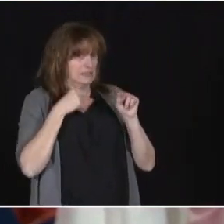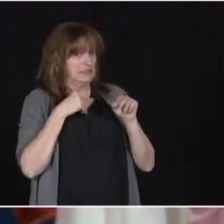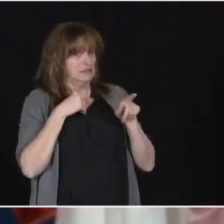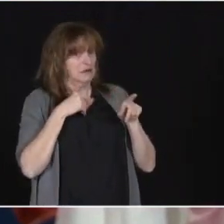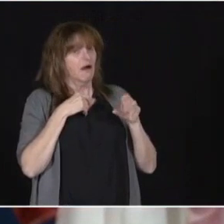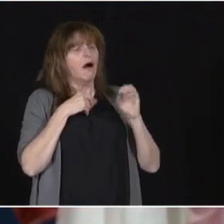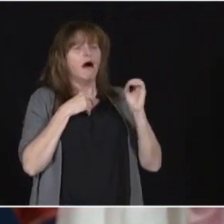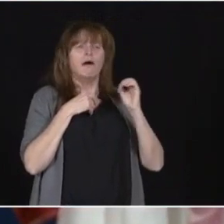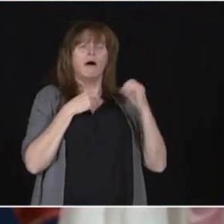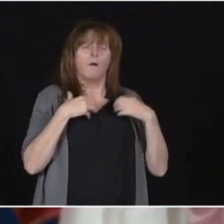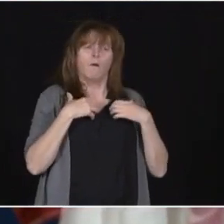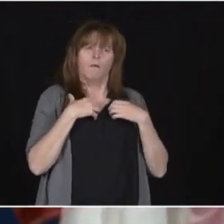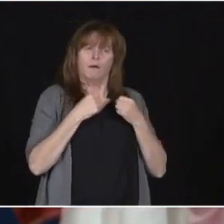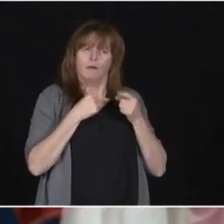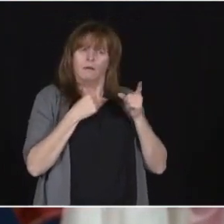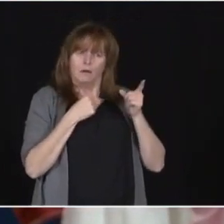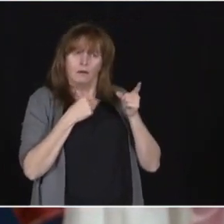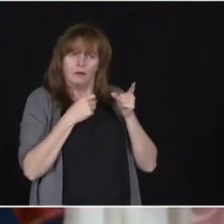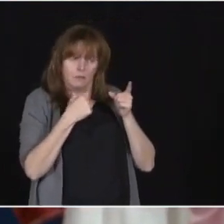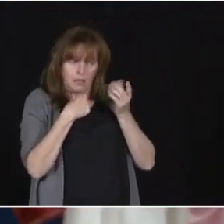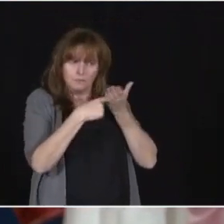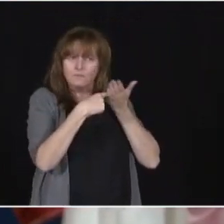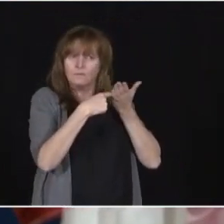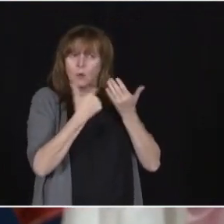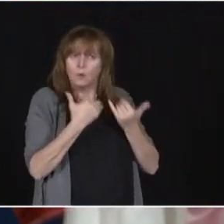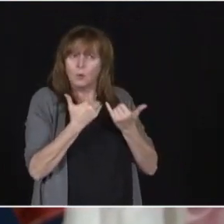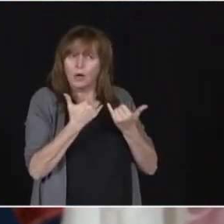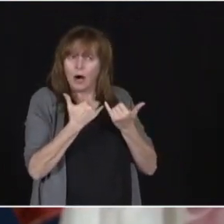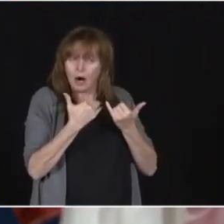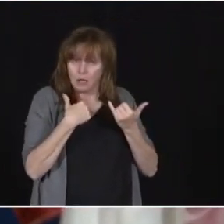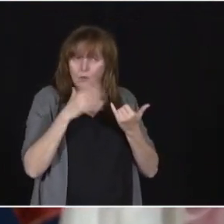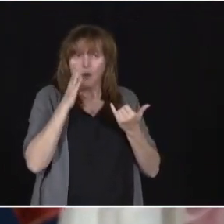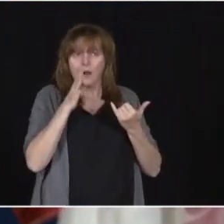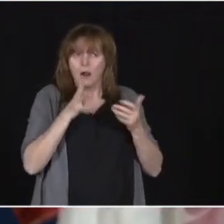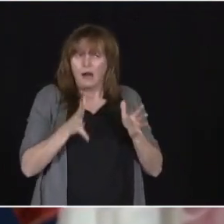We are going to ramp up the testing. I am going to pass this over to the Minister of Health.